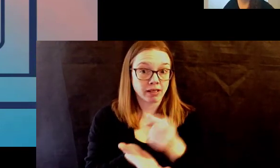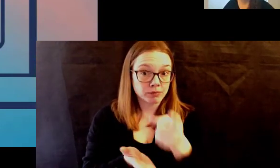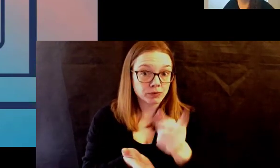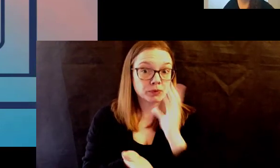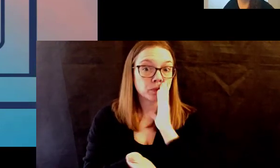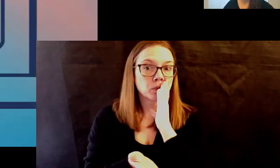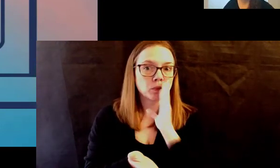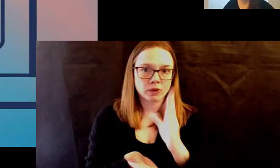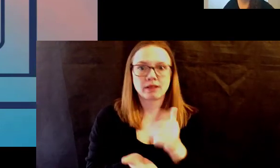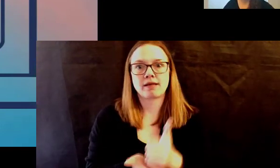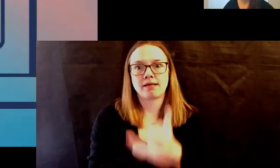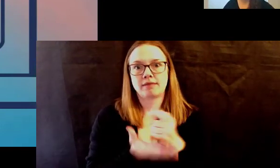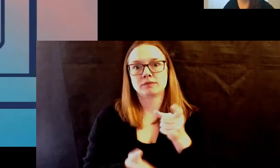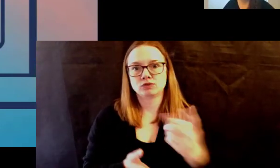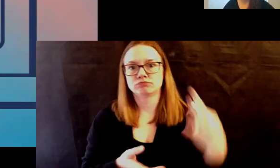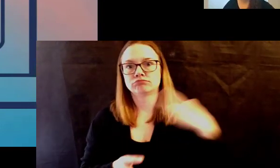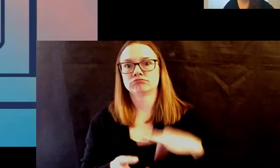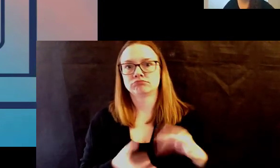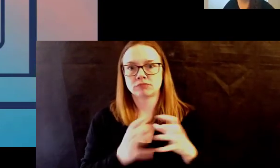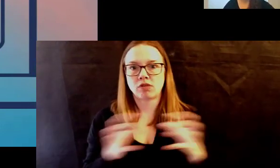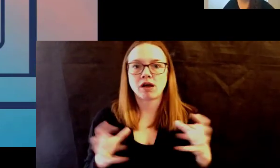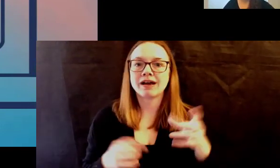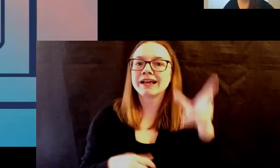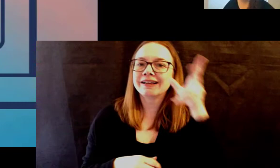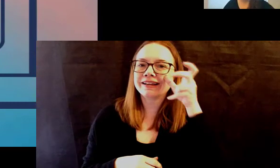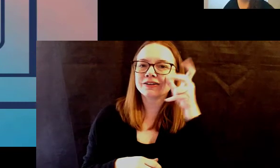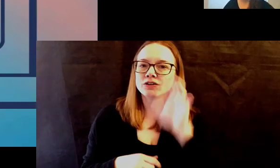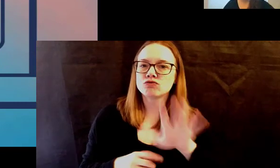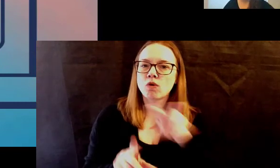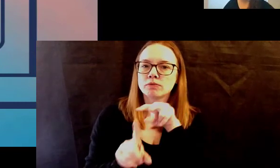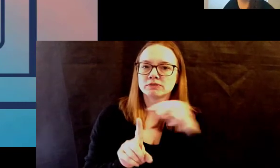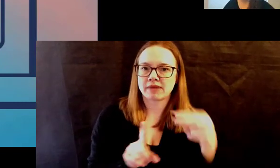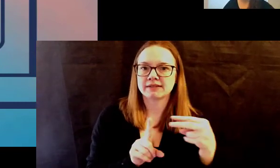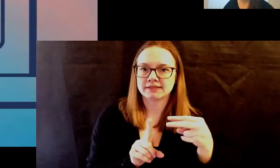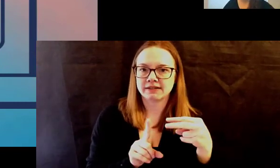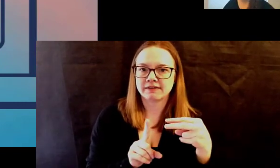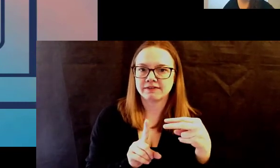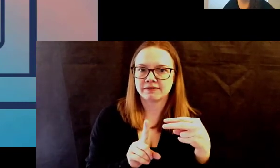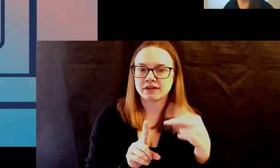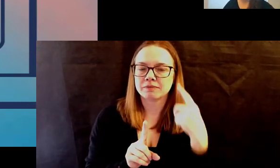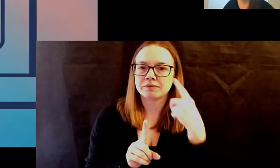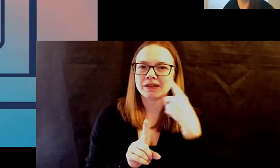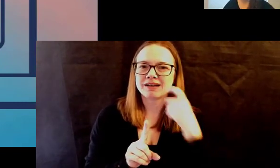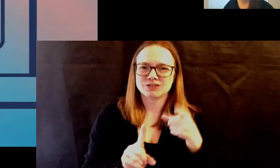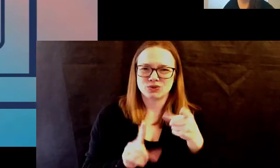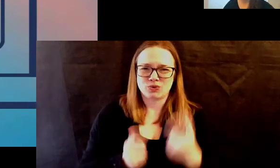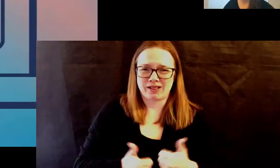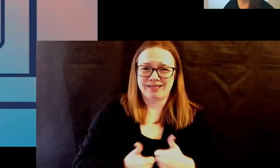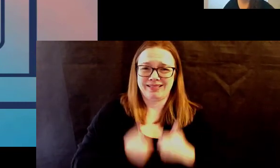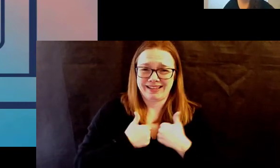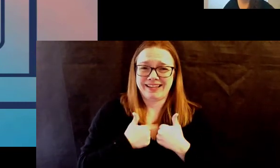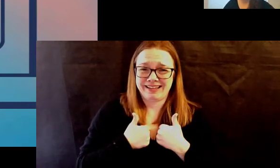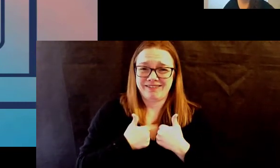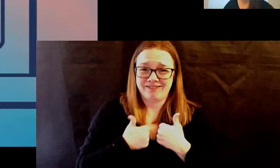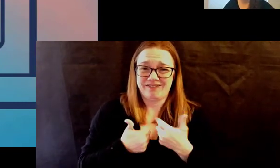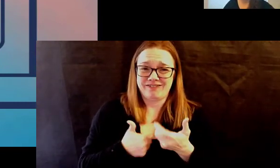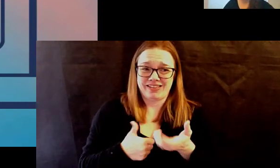your perspective as the constituents of the legislators, of the policymakers,